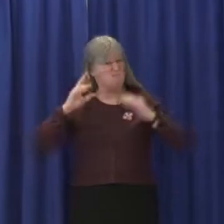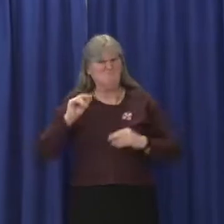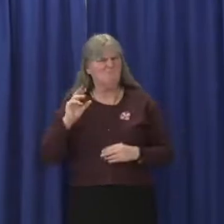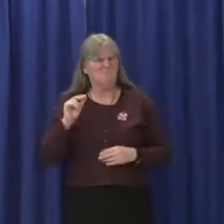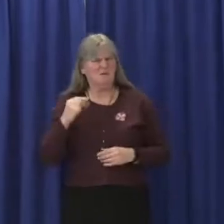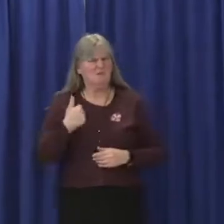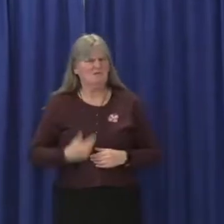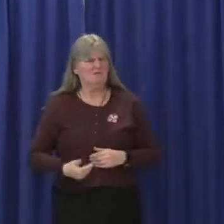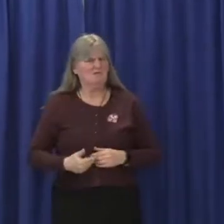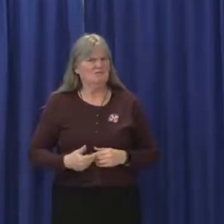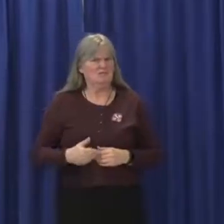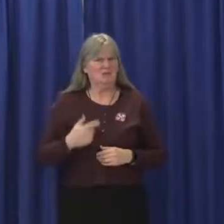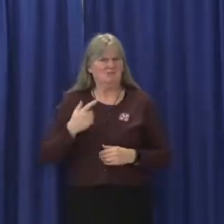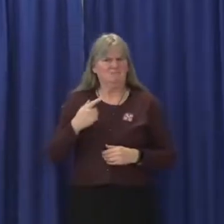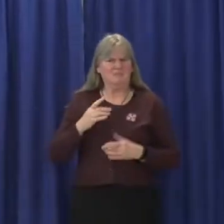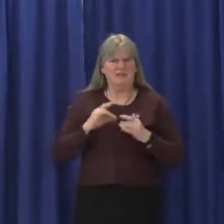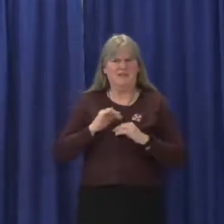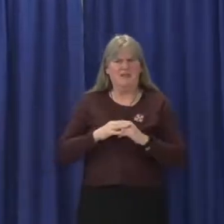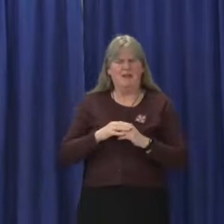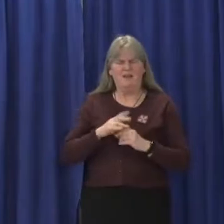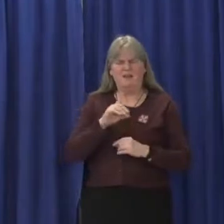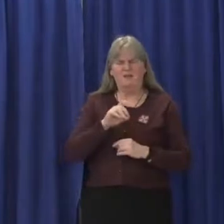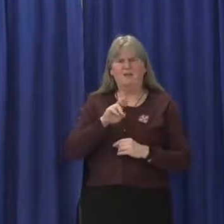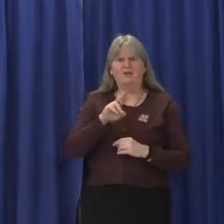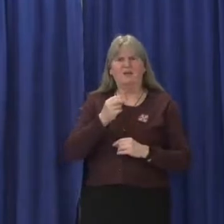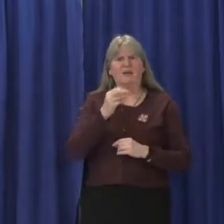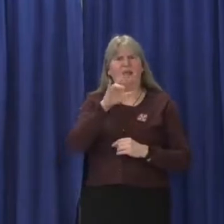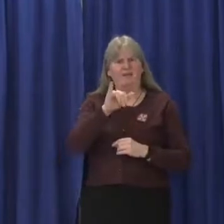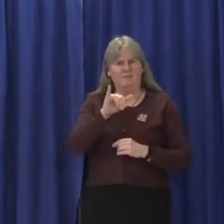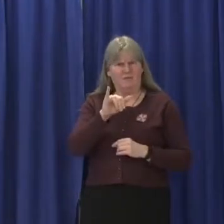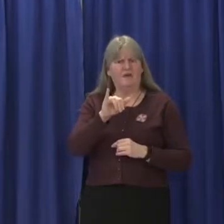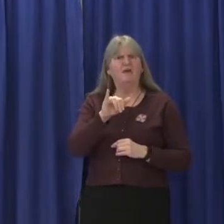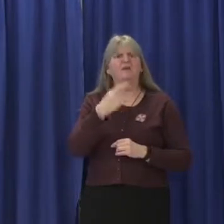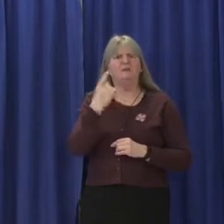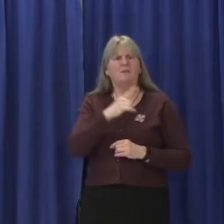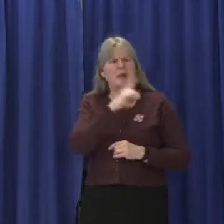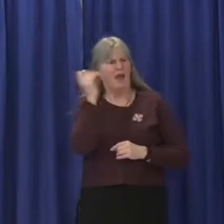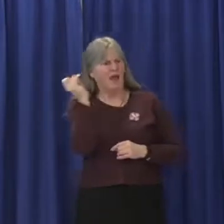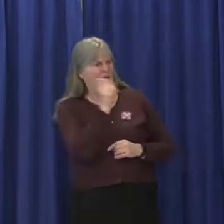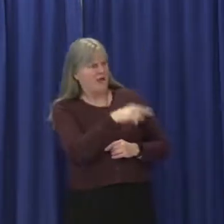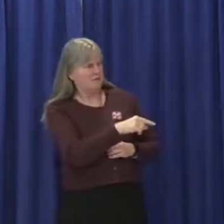I heard Doctor Henry being asked a very similar questioned and I was amazed at a question for her as well.